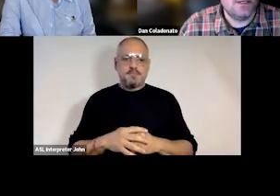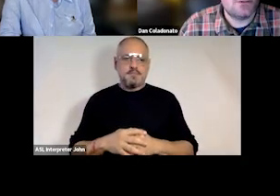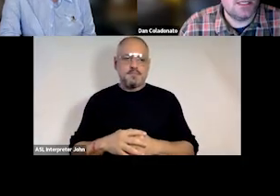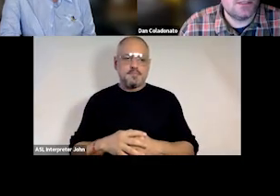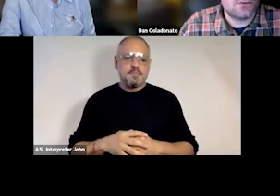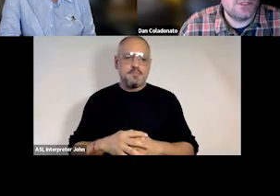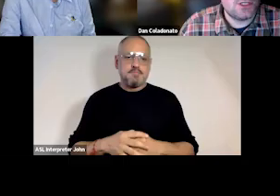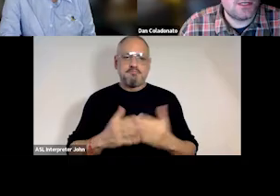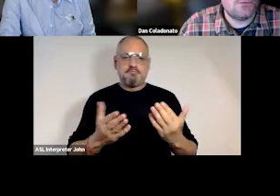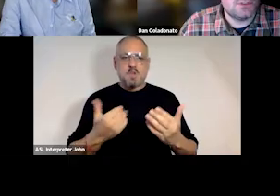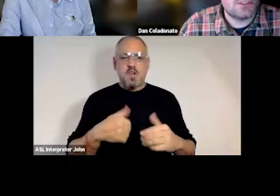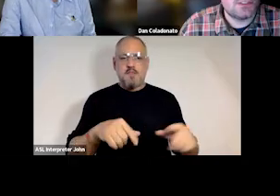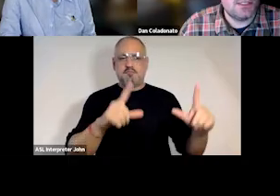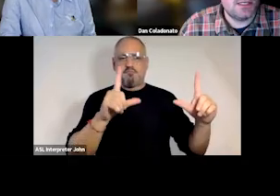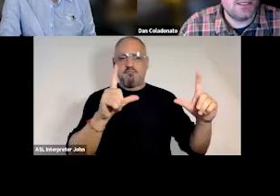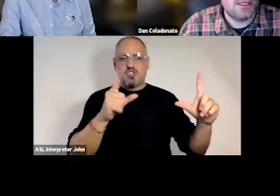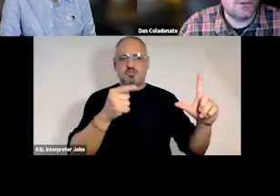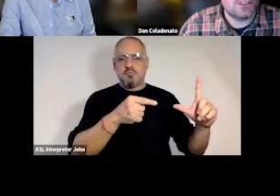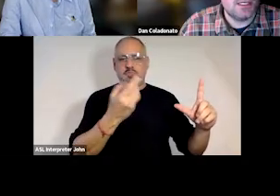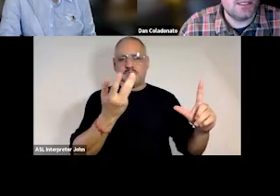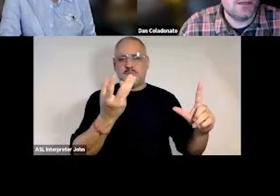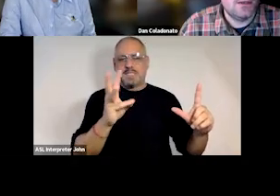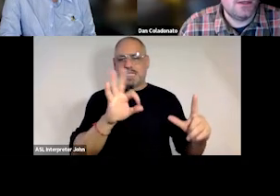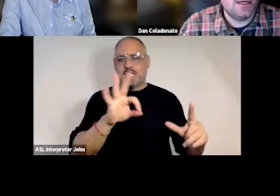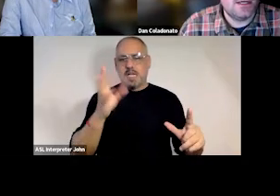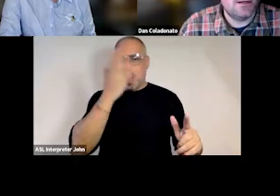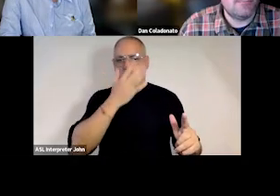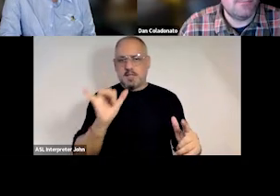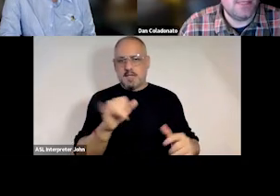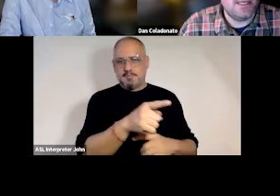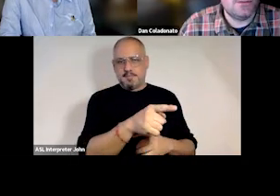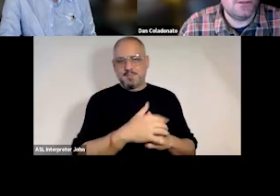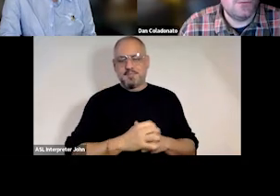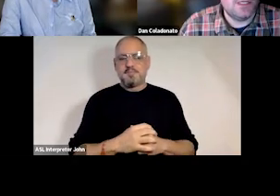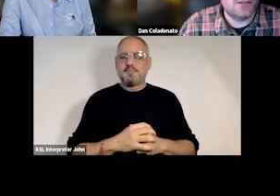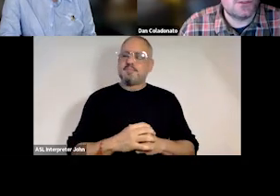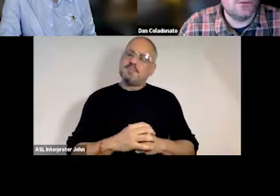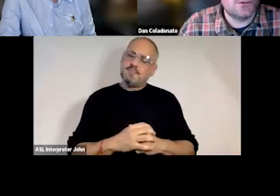And here's a screenshot of what the 1699 looks like. And we also...